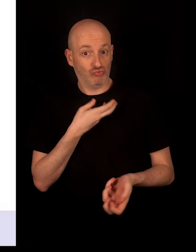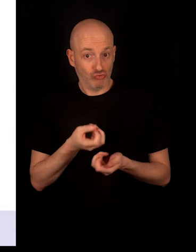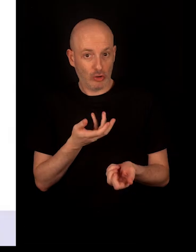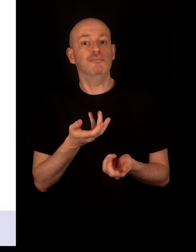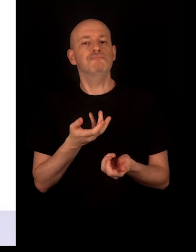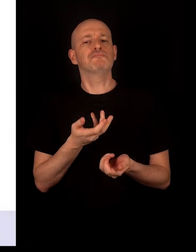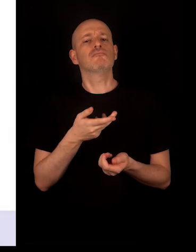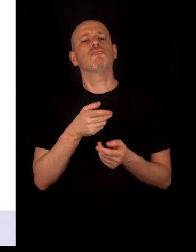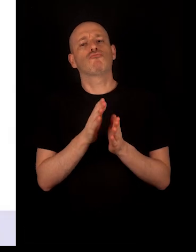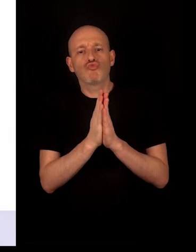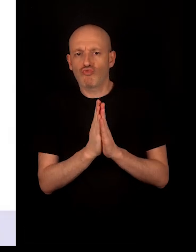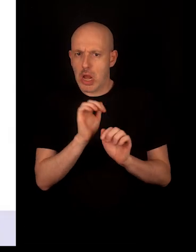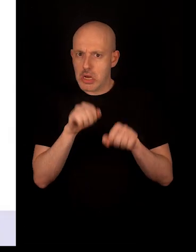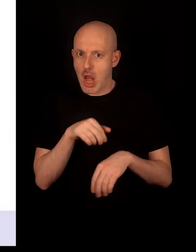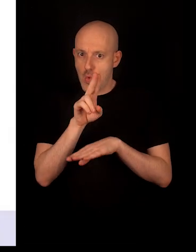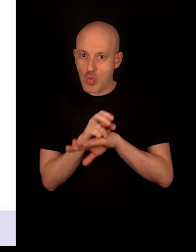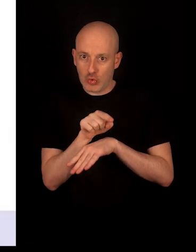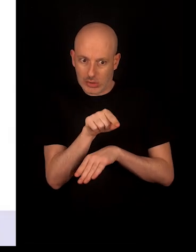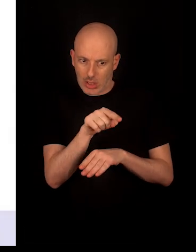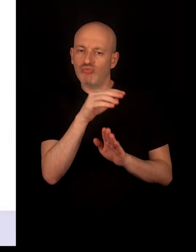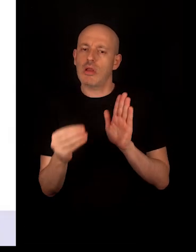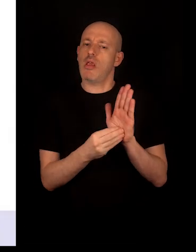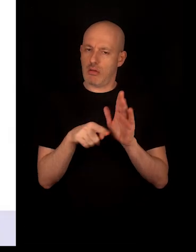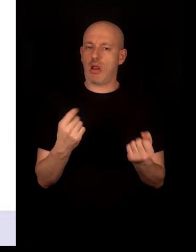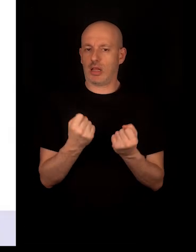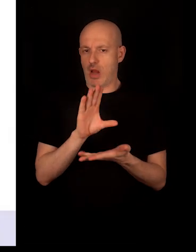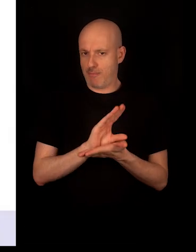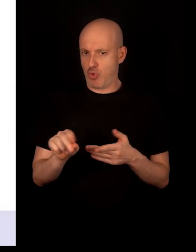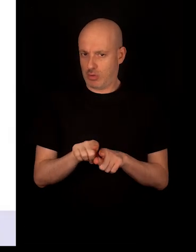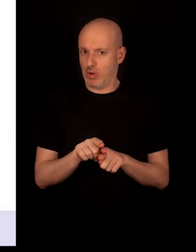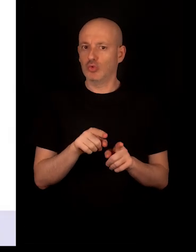For that, we will ask for your consent in the in the activity report as well.